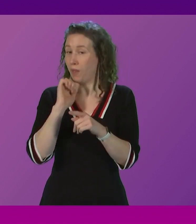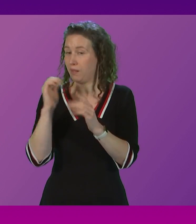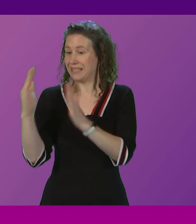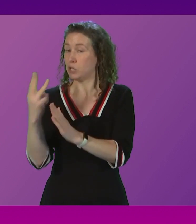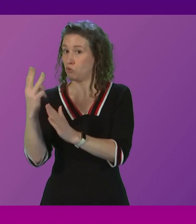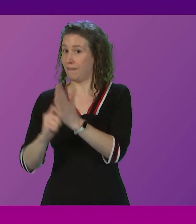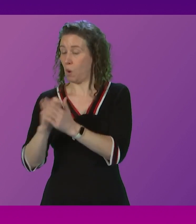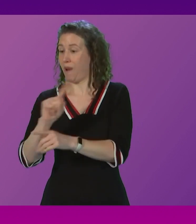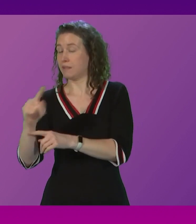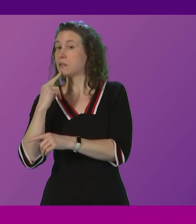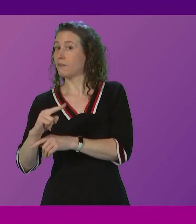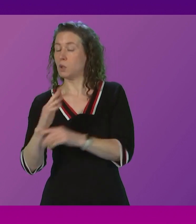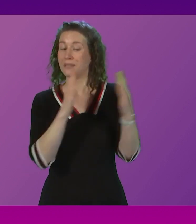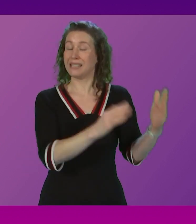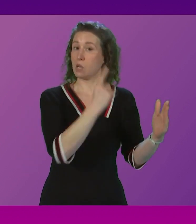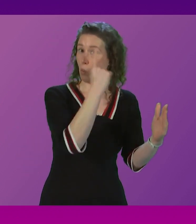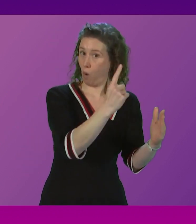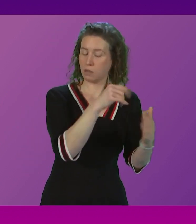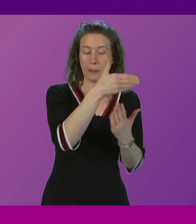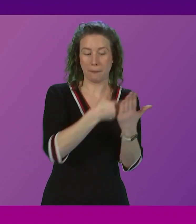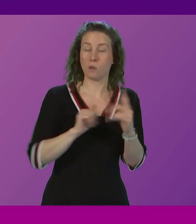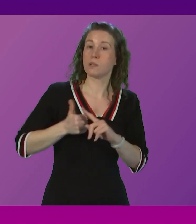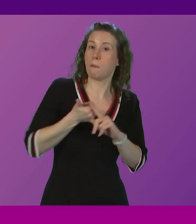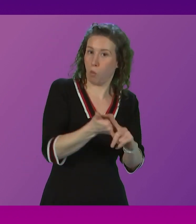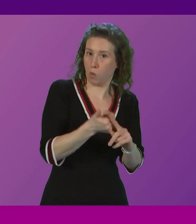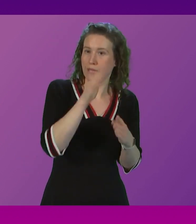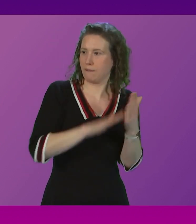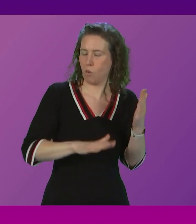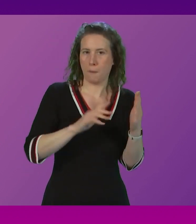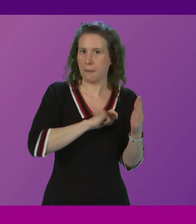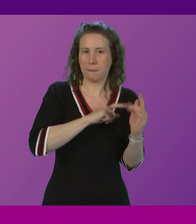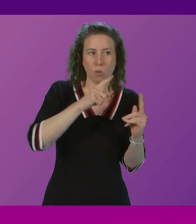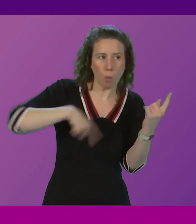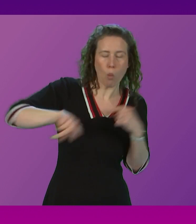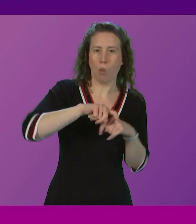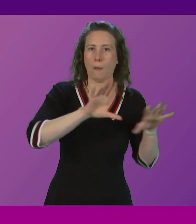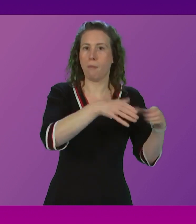at stage 1, the bill was supported by members of every party in the chamber,